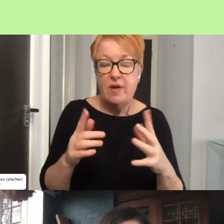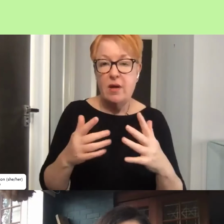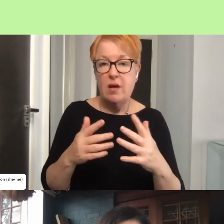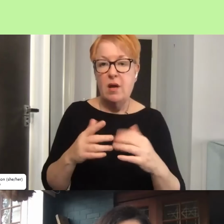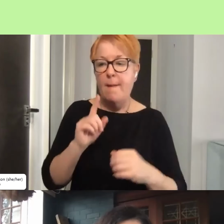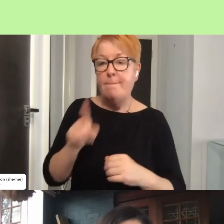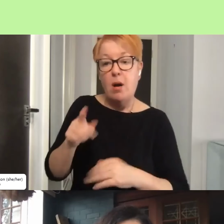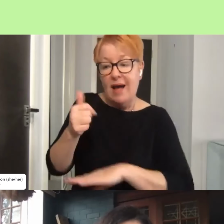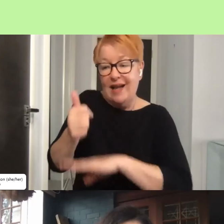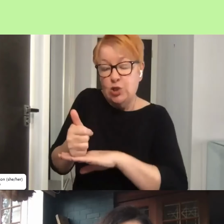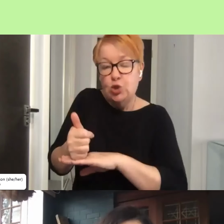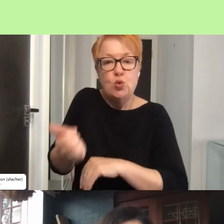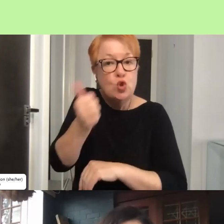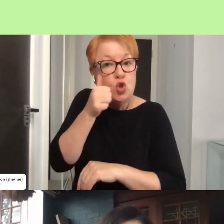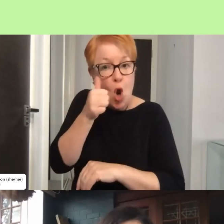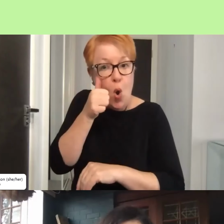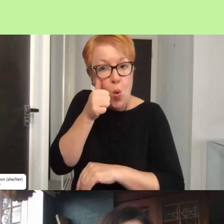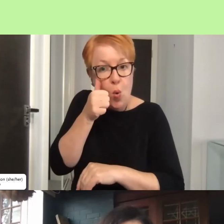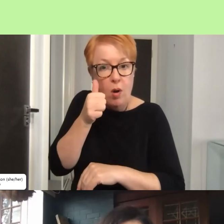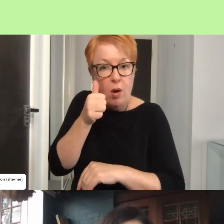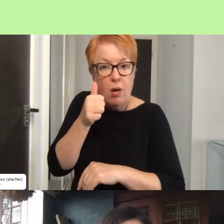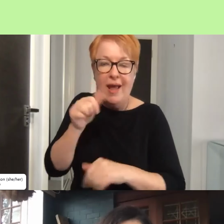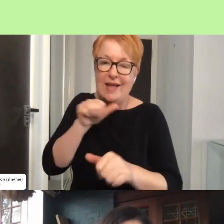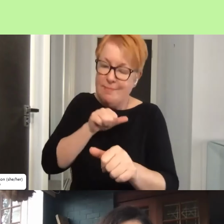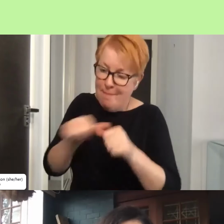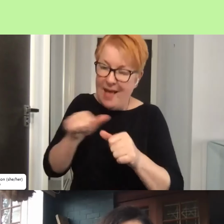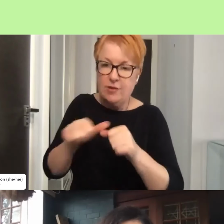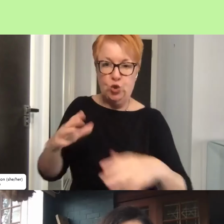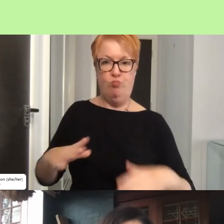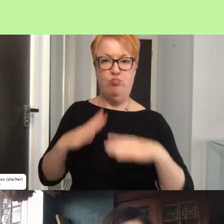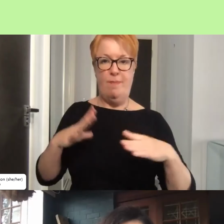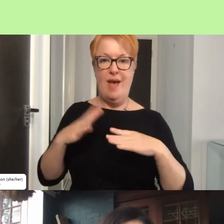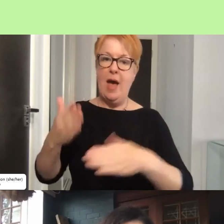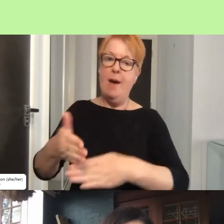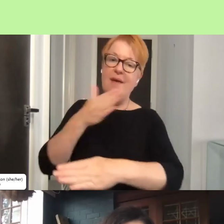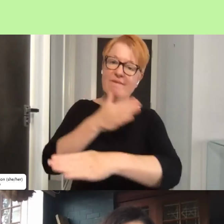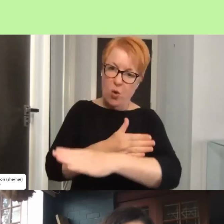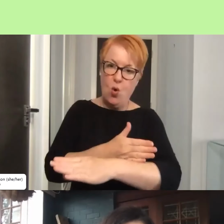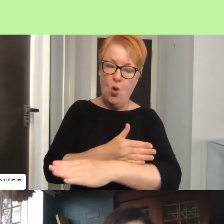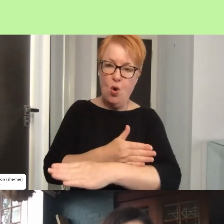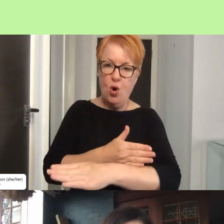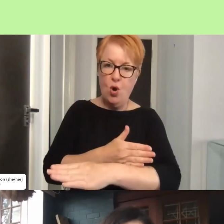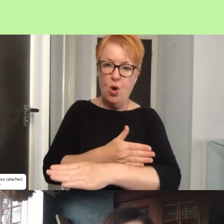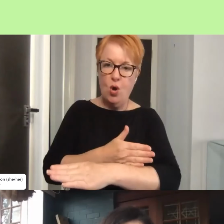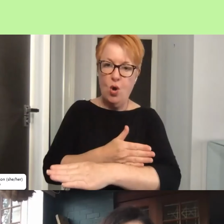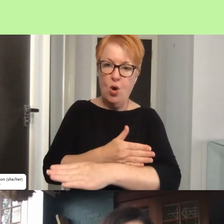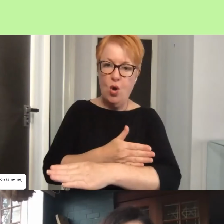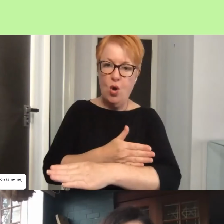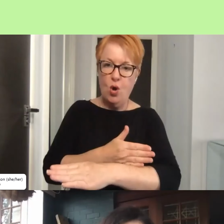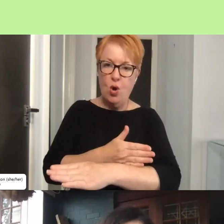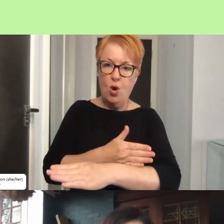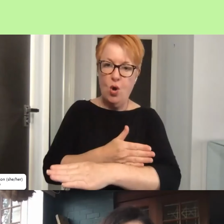actually easier to be prepared than rather, postponing and never talking about it, you know, in all precarious art